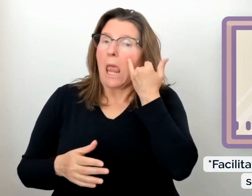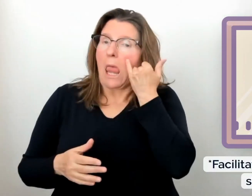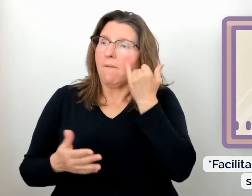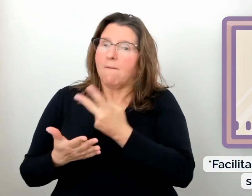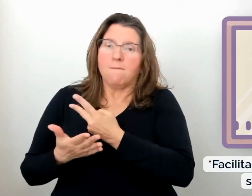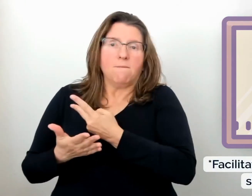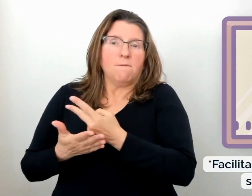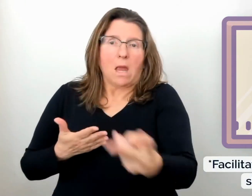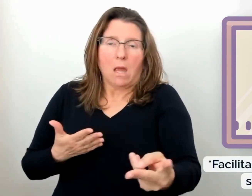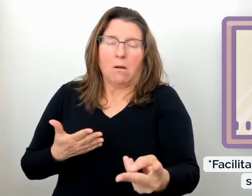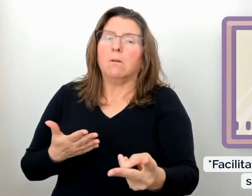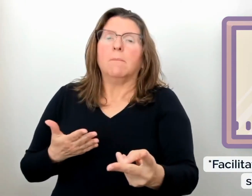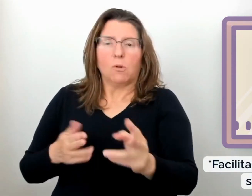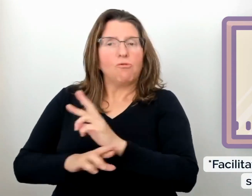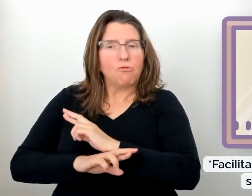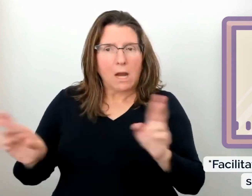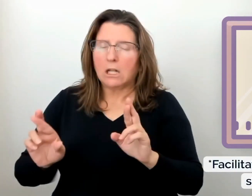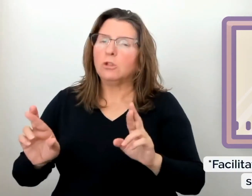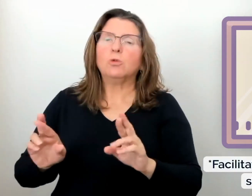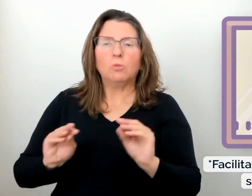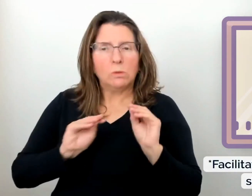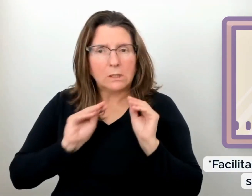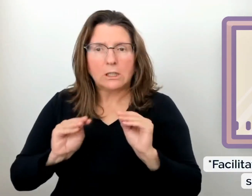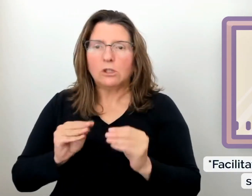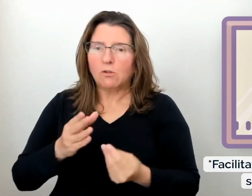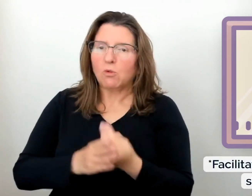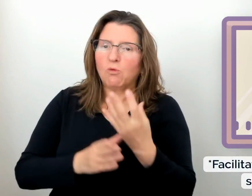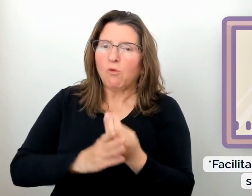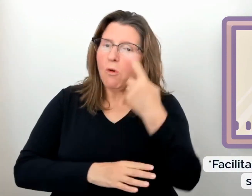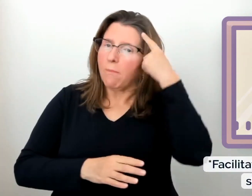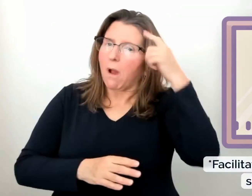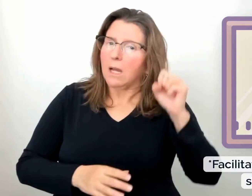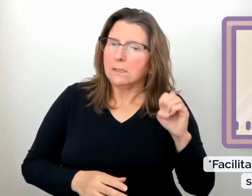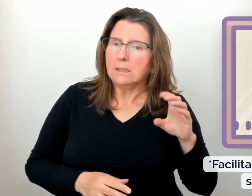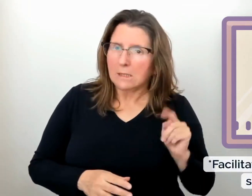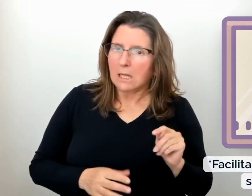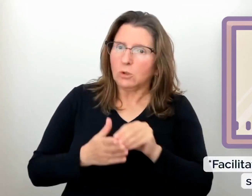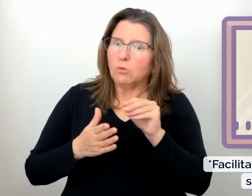If a student fails, respond with, and guide them towards a growth mindset.